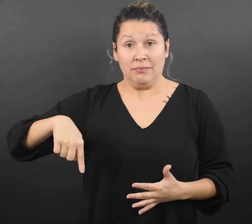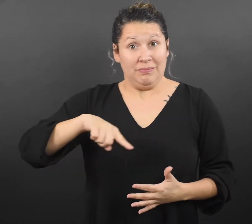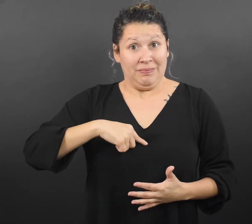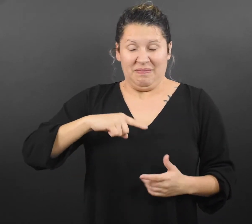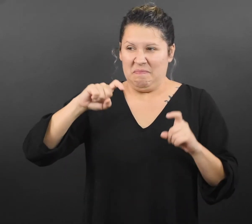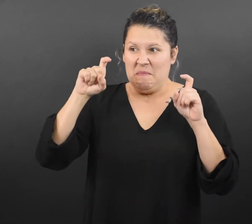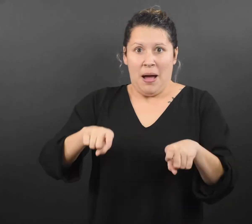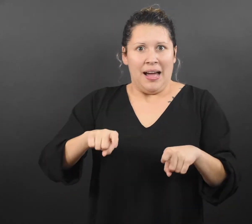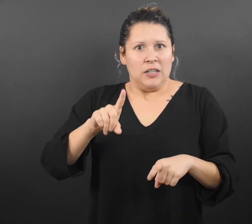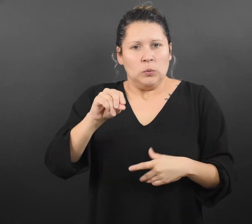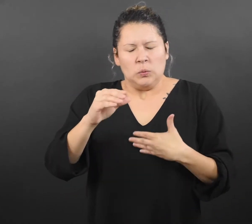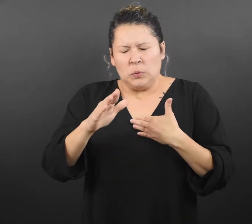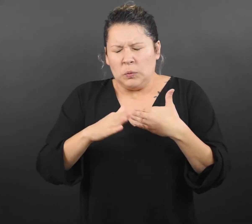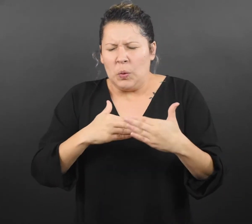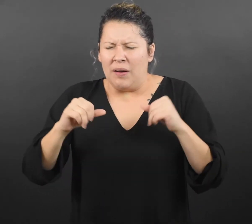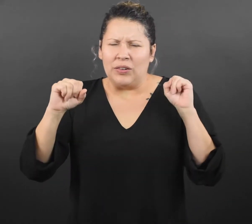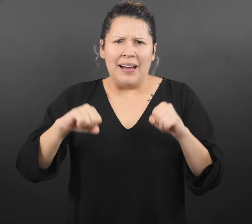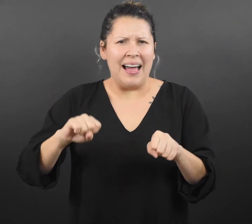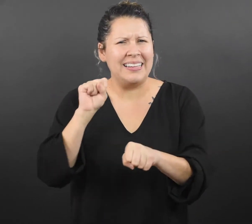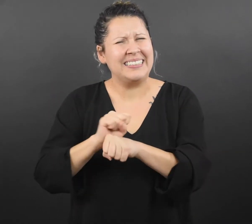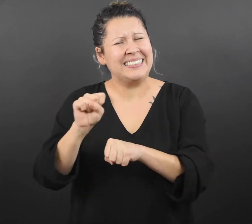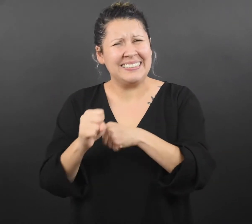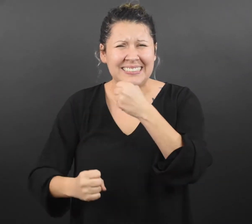“We all need to do whatever we can to help our doctors,